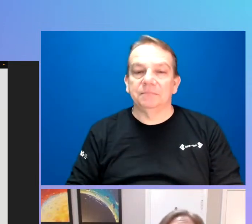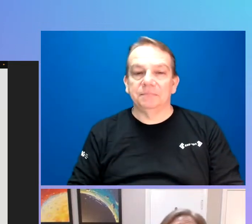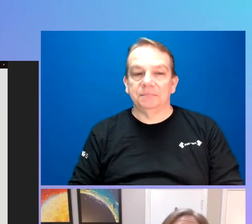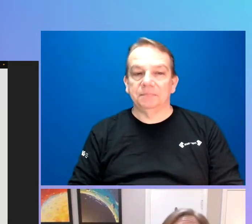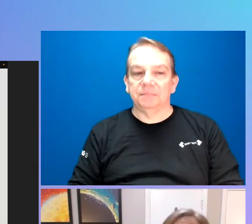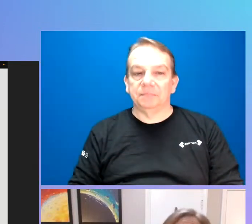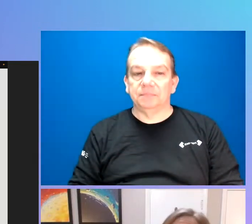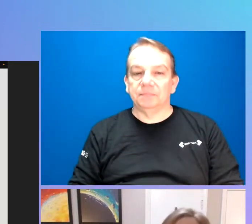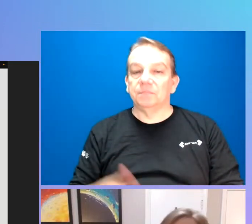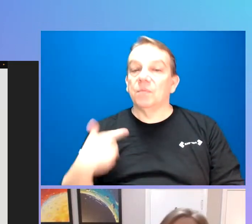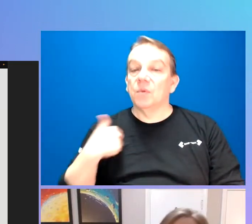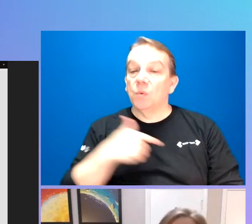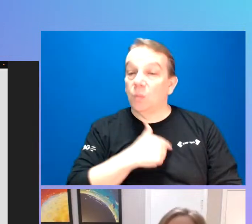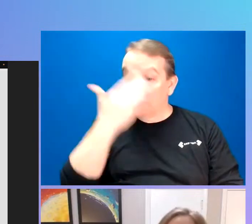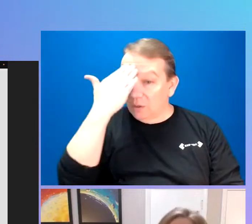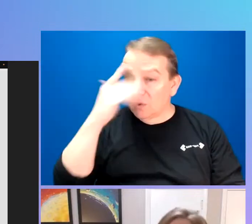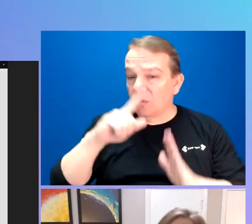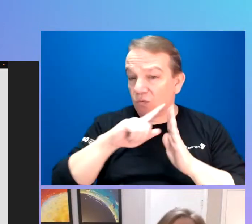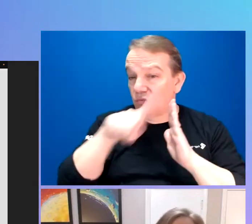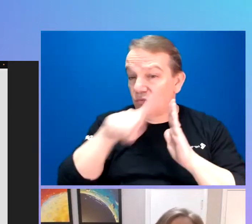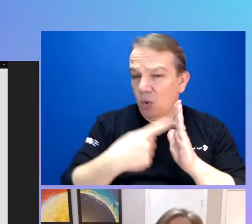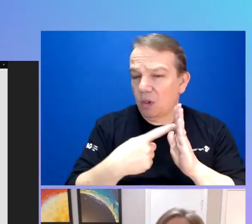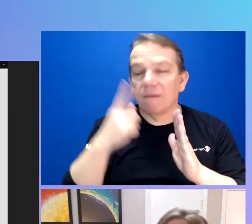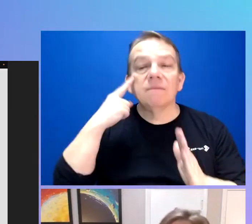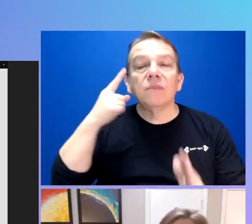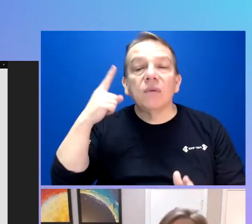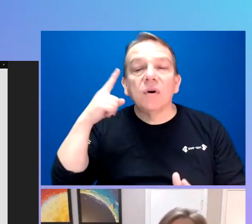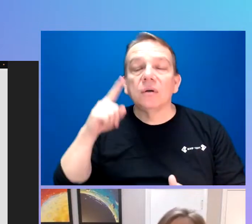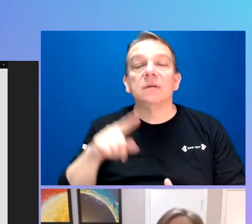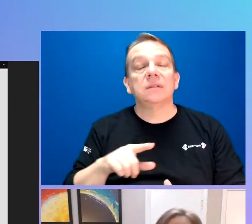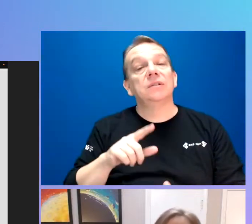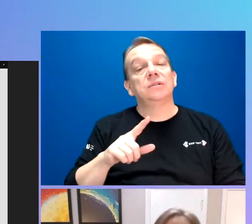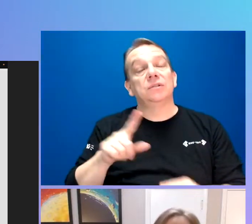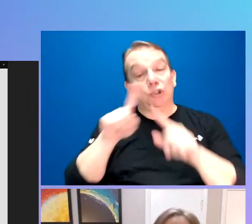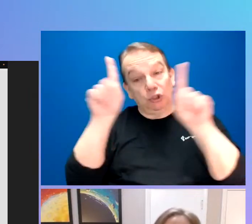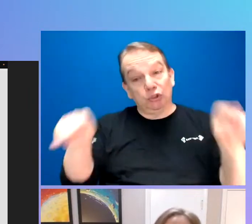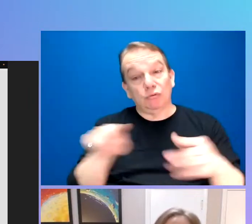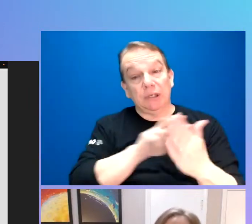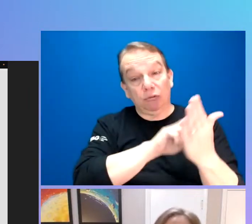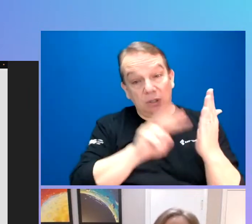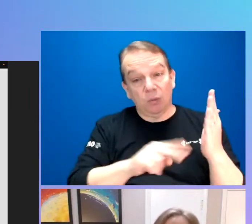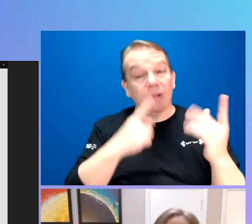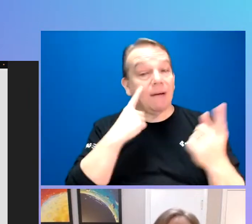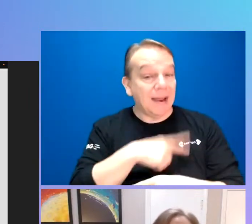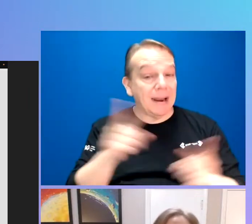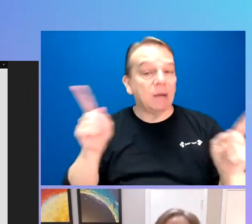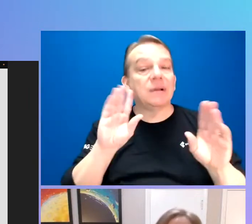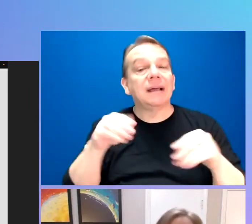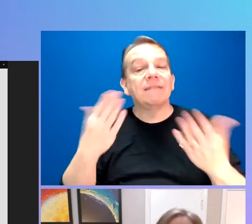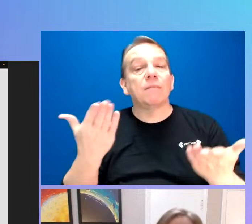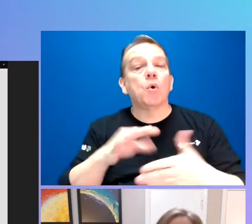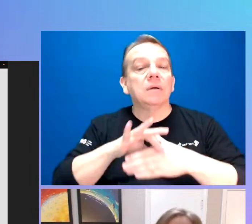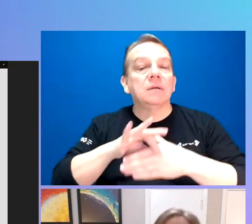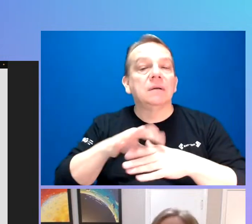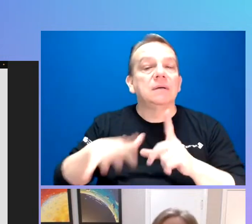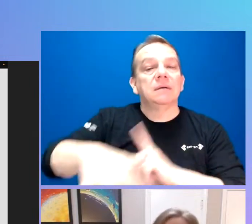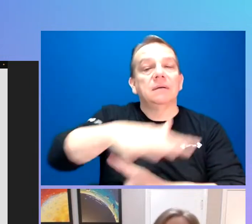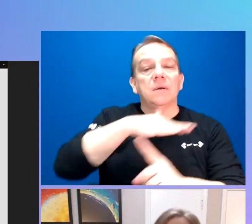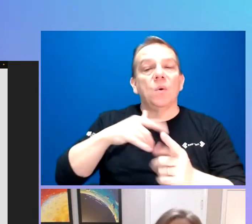what roles are. Screen readers will often announce them and they give more context about